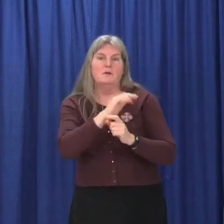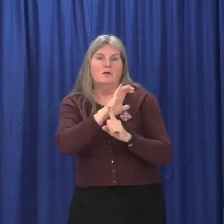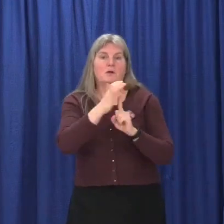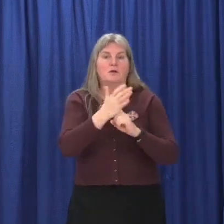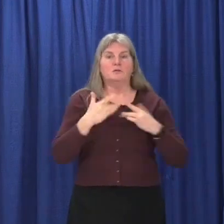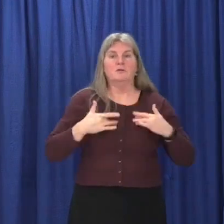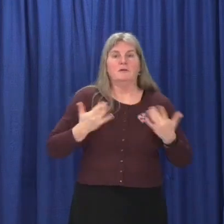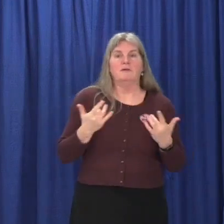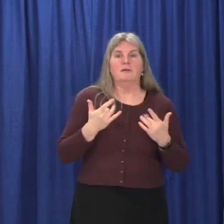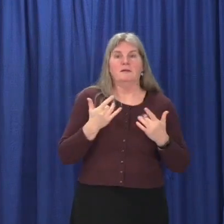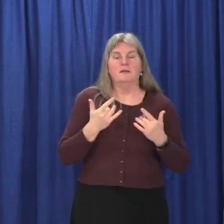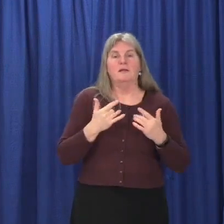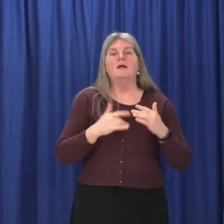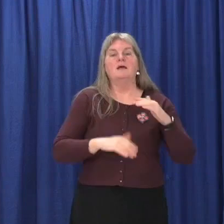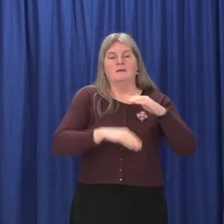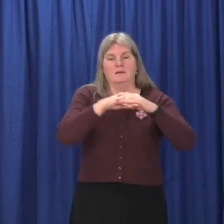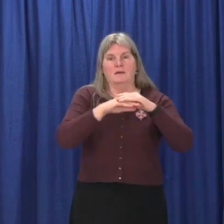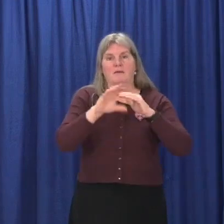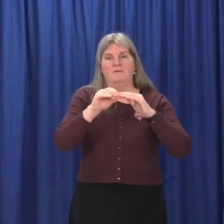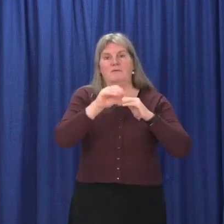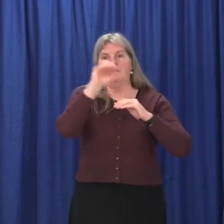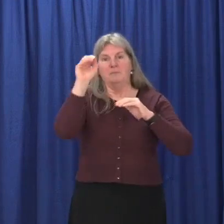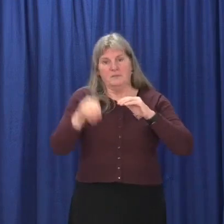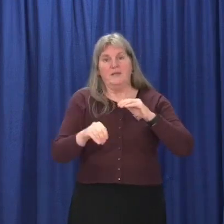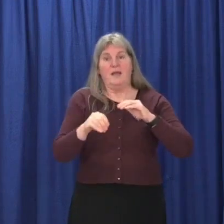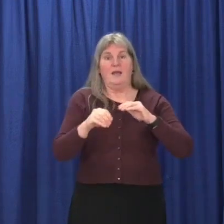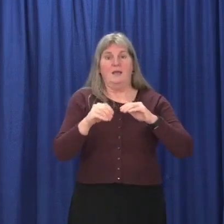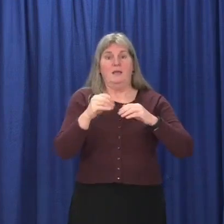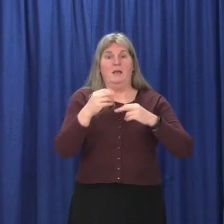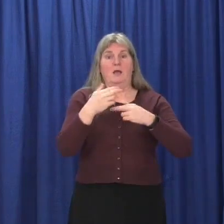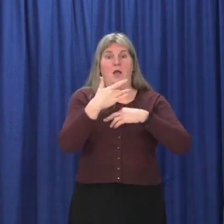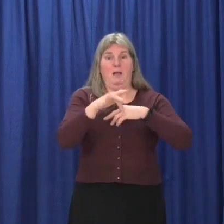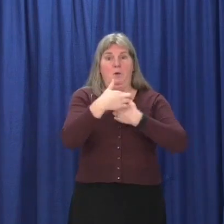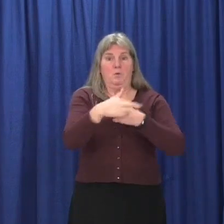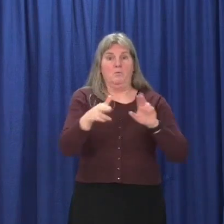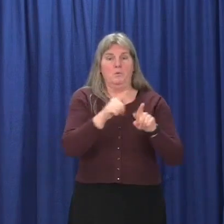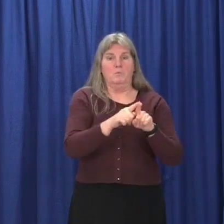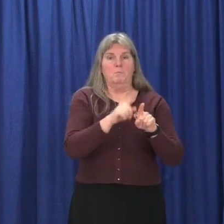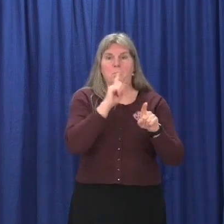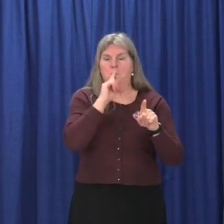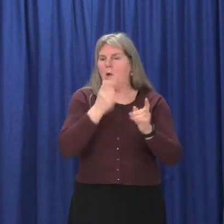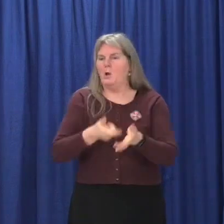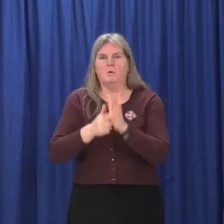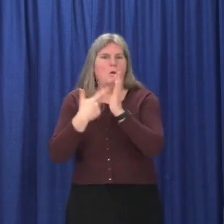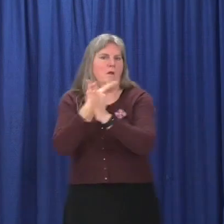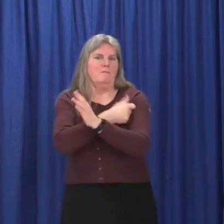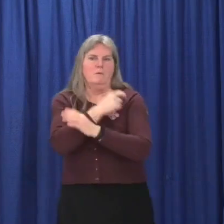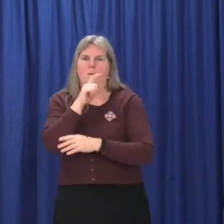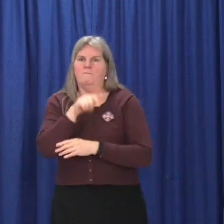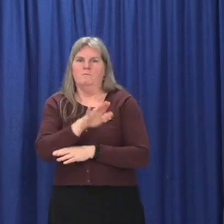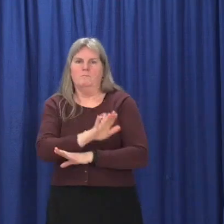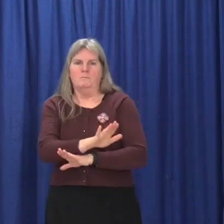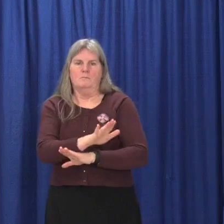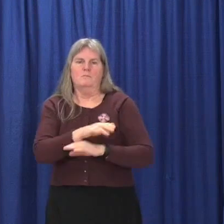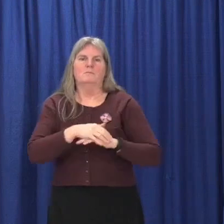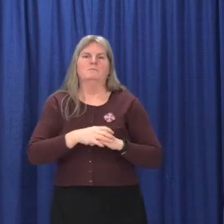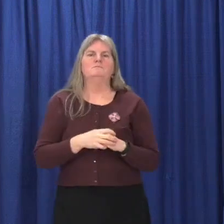limited to 50% the venue capacity, with no requirement for proof of vaccination.